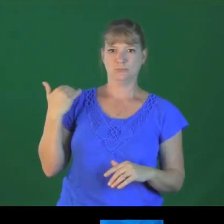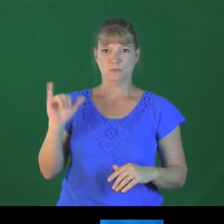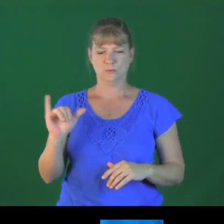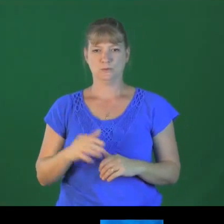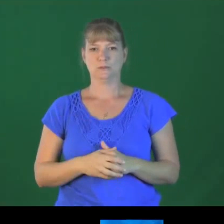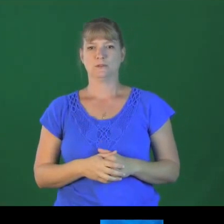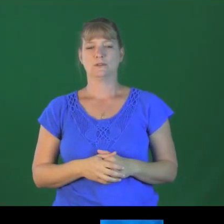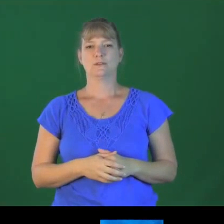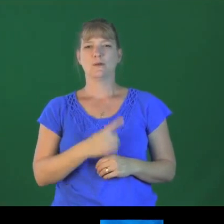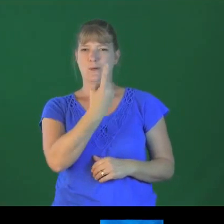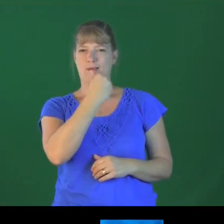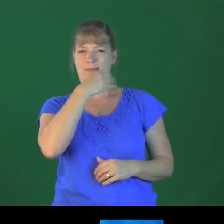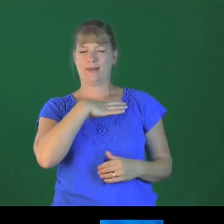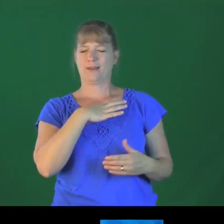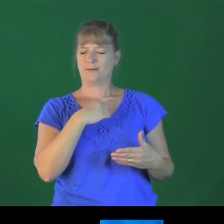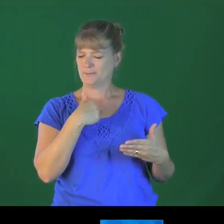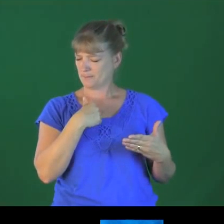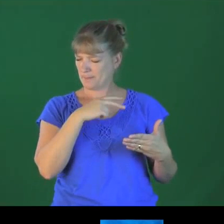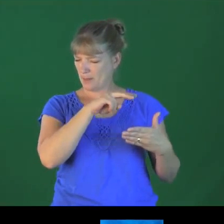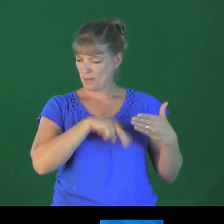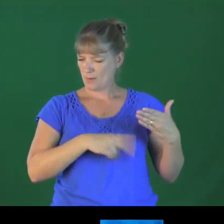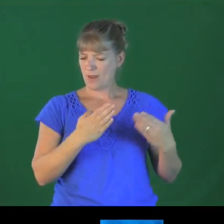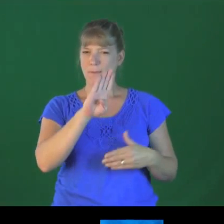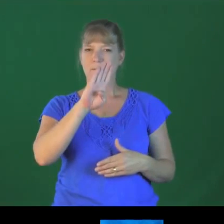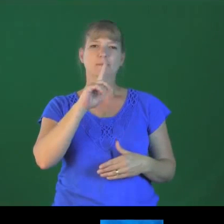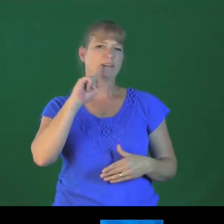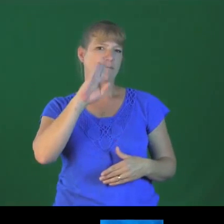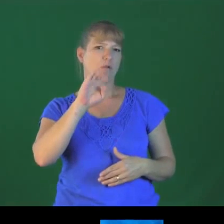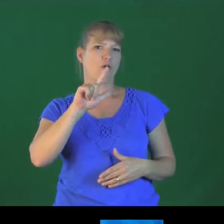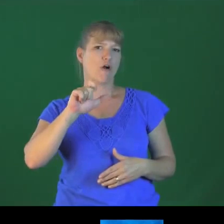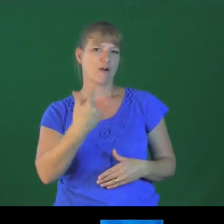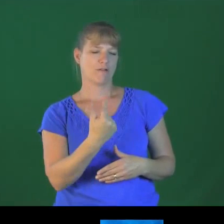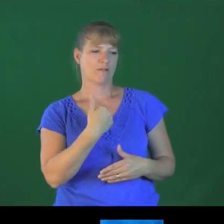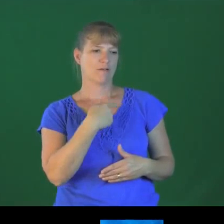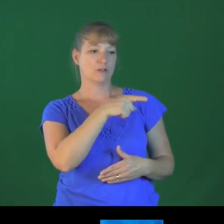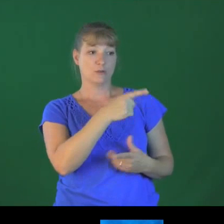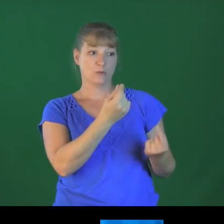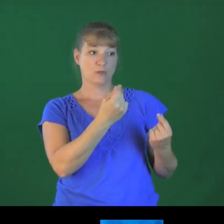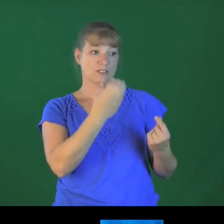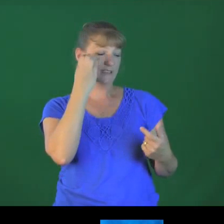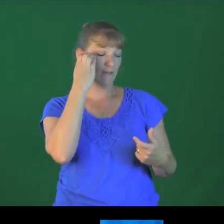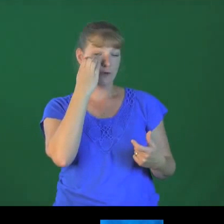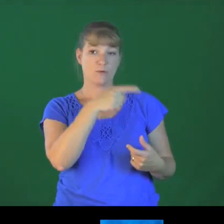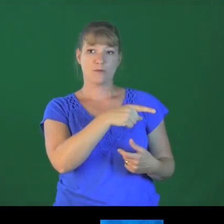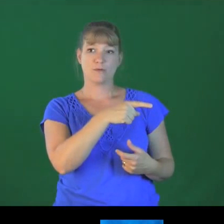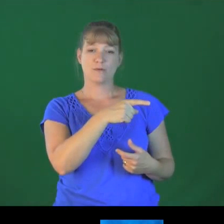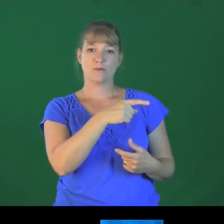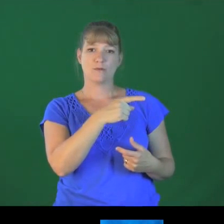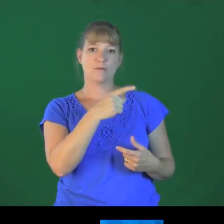One lady, I read on a blog, a Deaf blog, she uses her cell phone as an alarm clock.